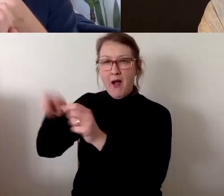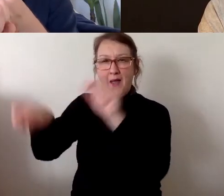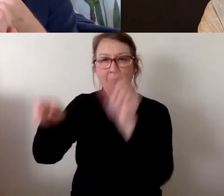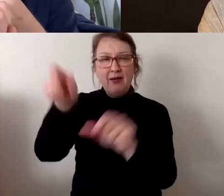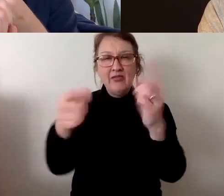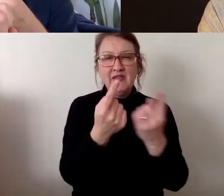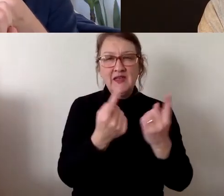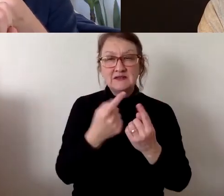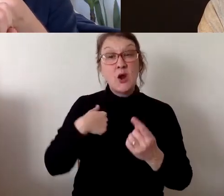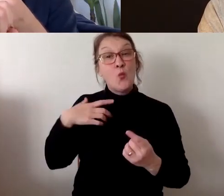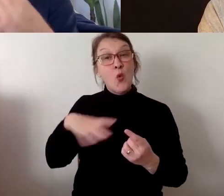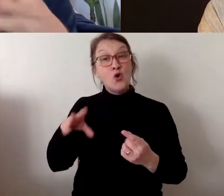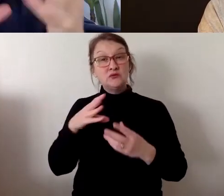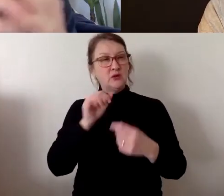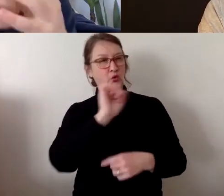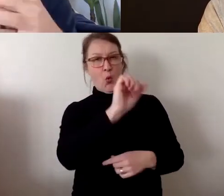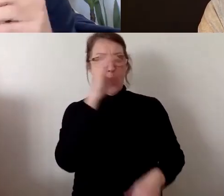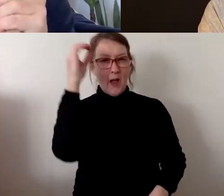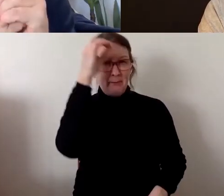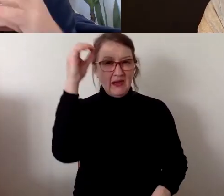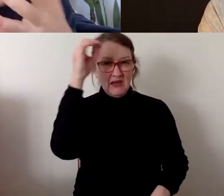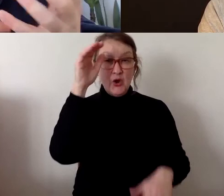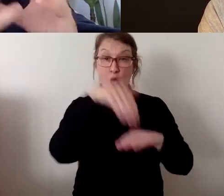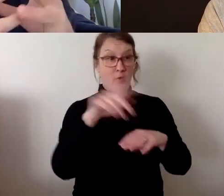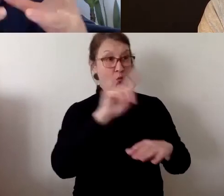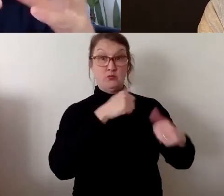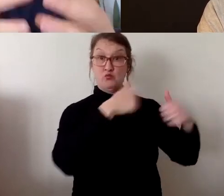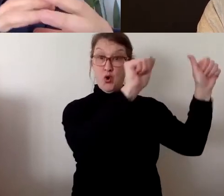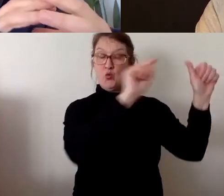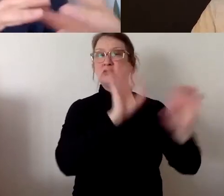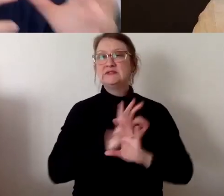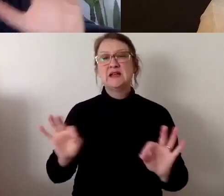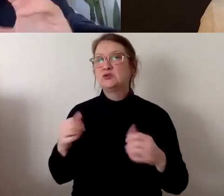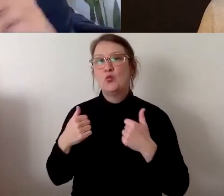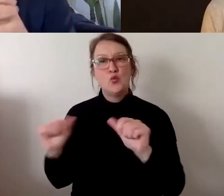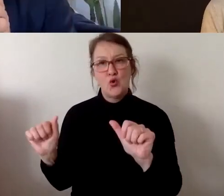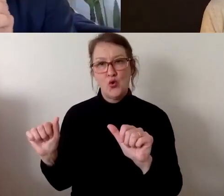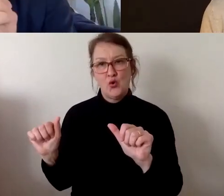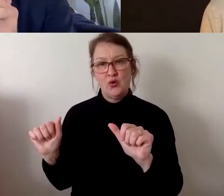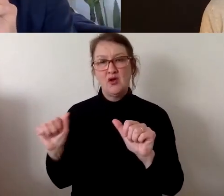works and what doesn't work." Government is now looking for holistic, qualitative and quantitative responses.